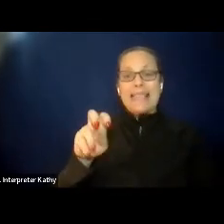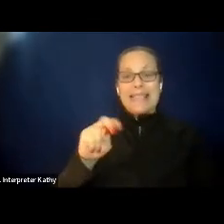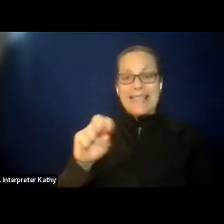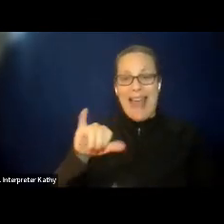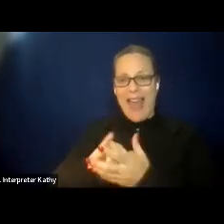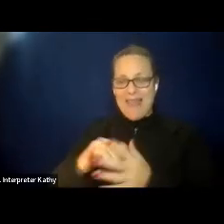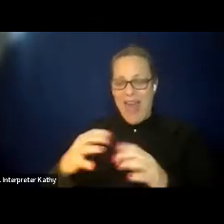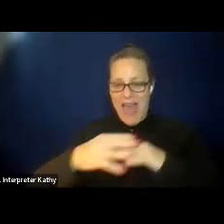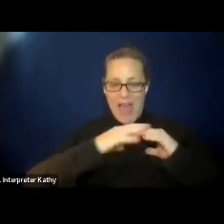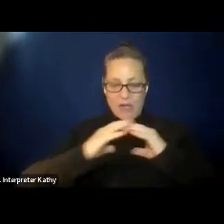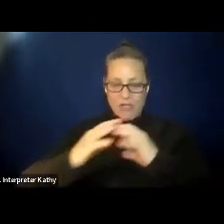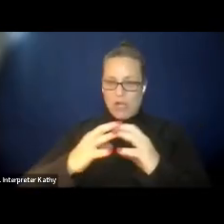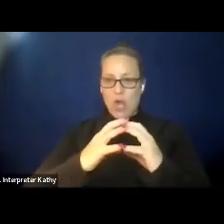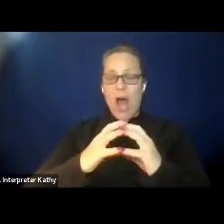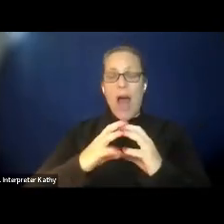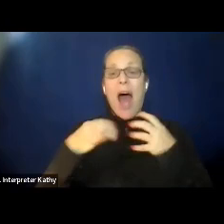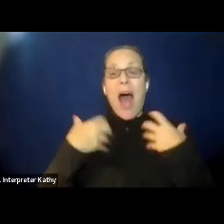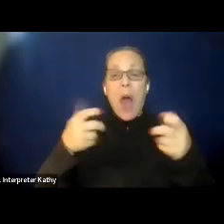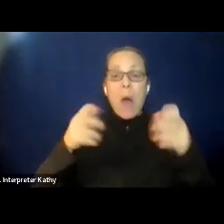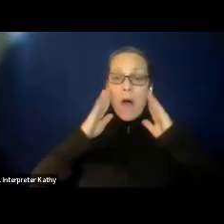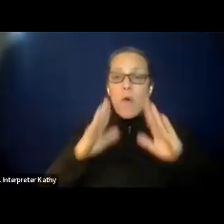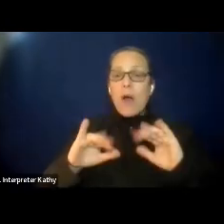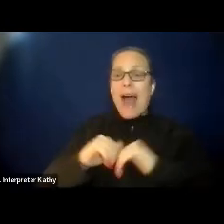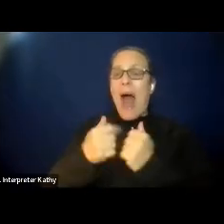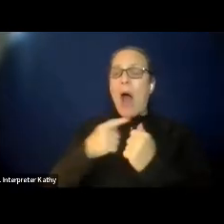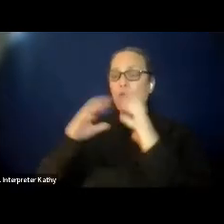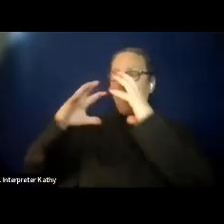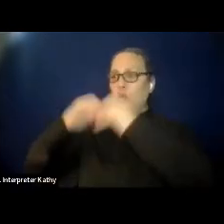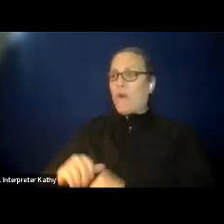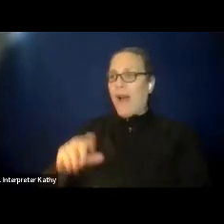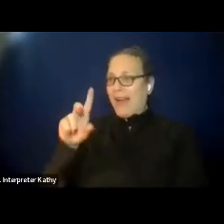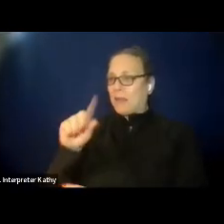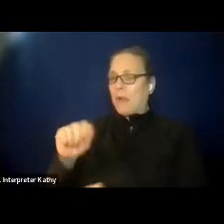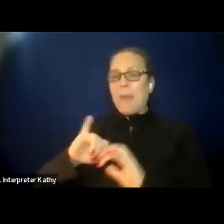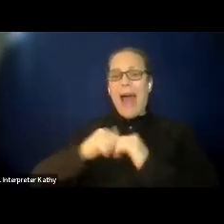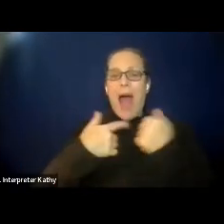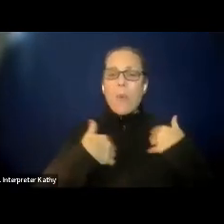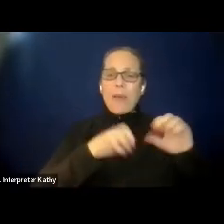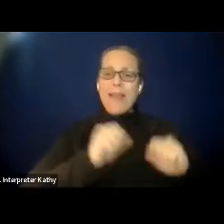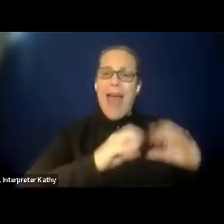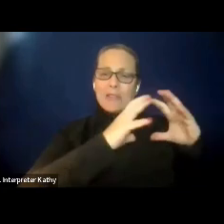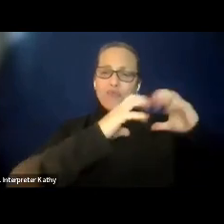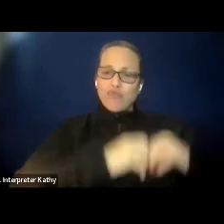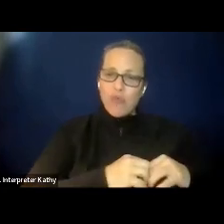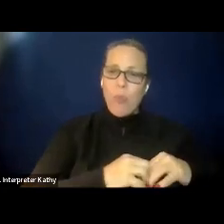has turned its attention to whiteness and intersectionality, I would like to focus not on the construction of disability as on the construction of